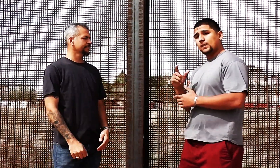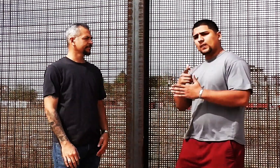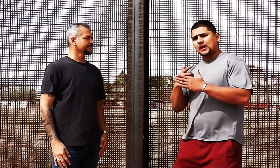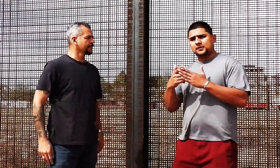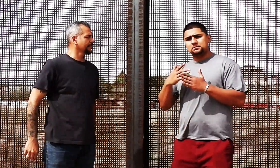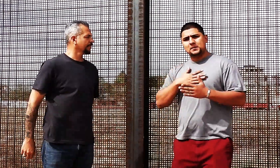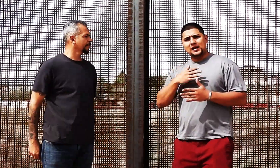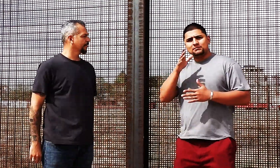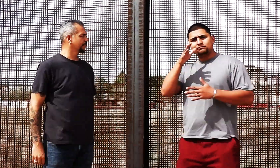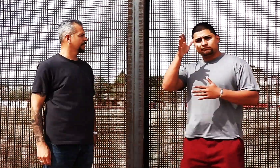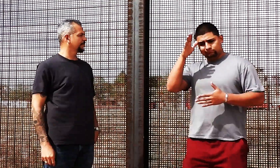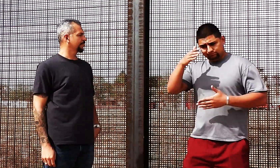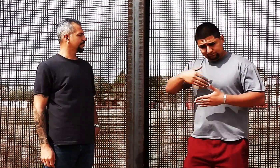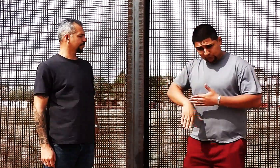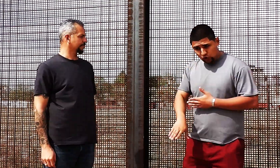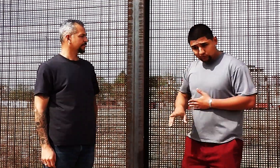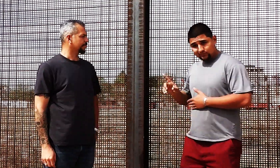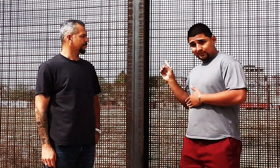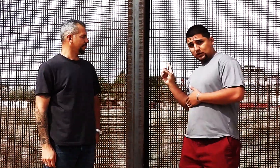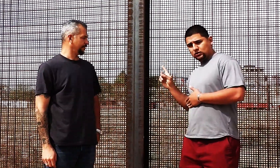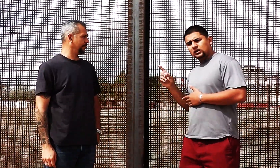My parents born in Juárez, México as well.